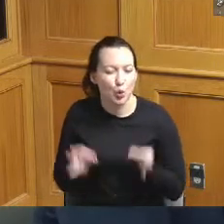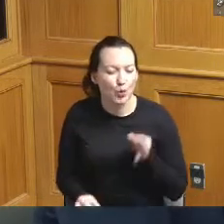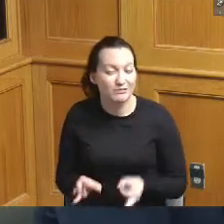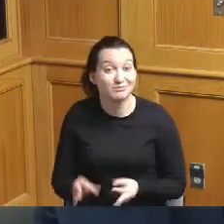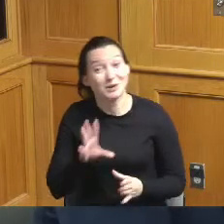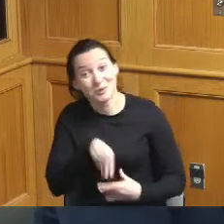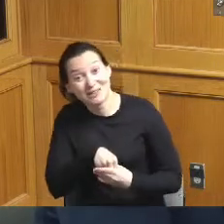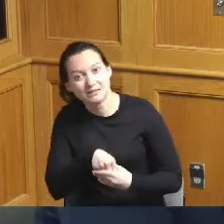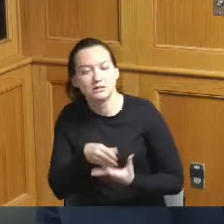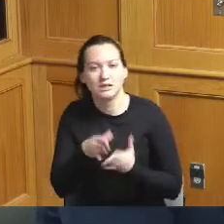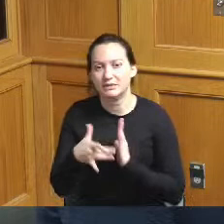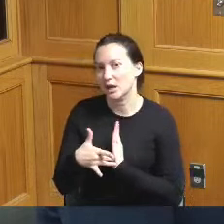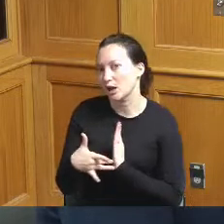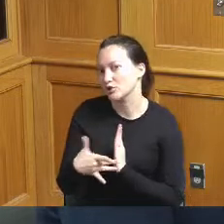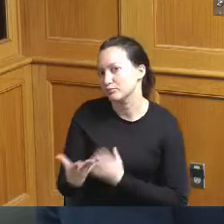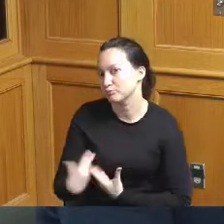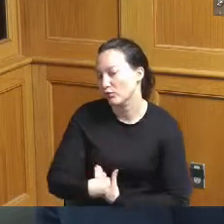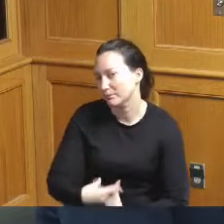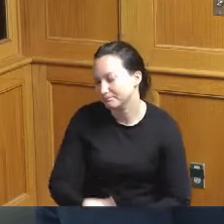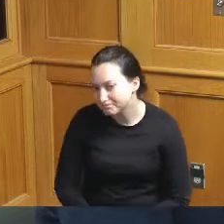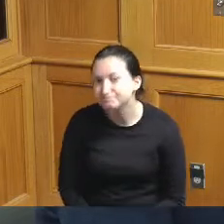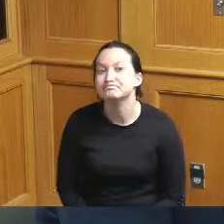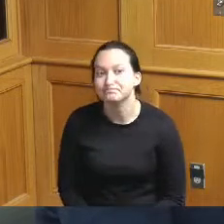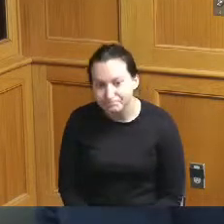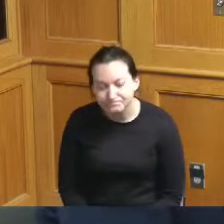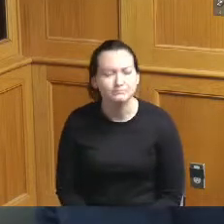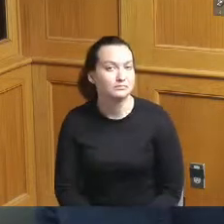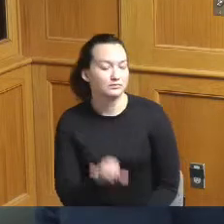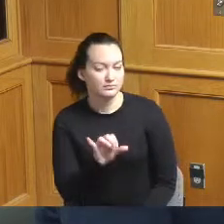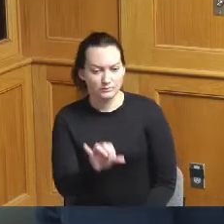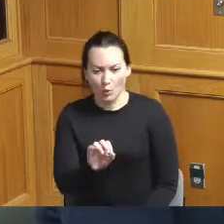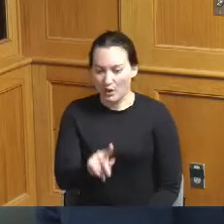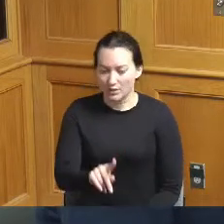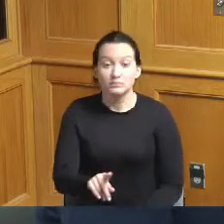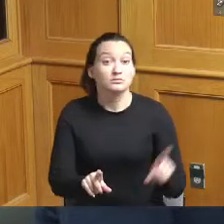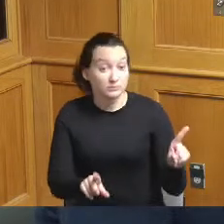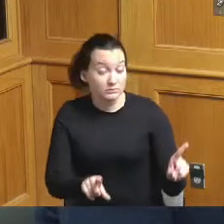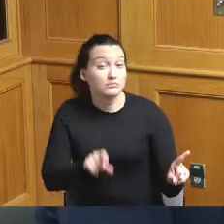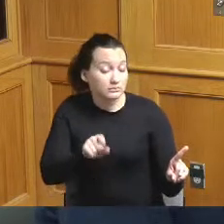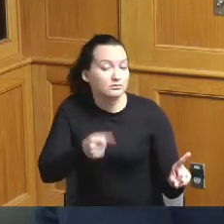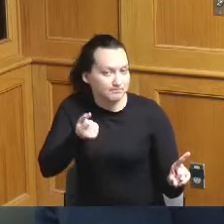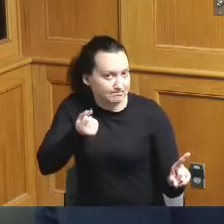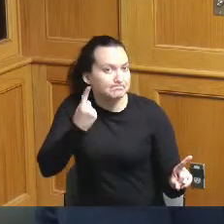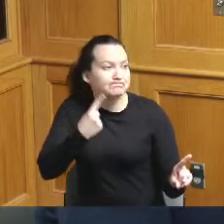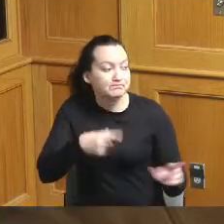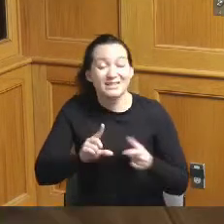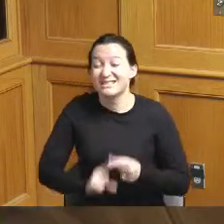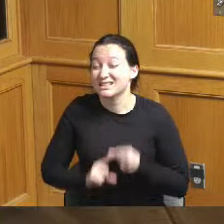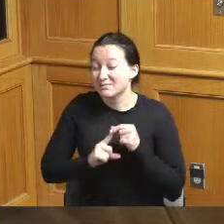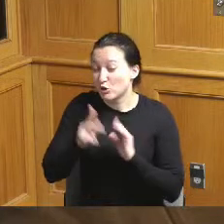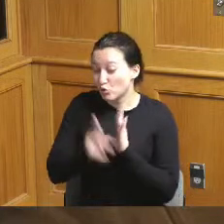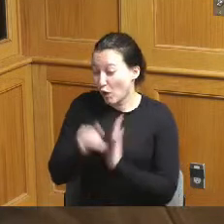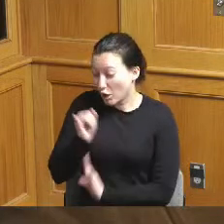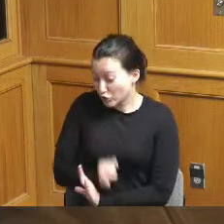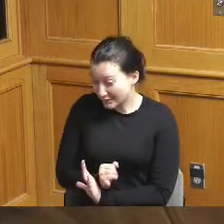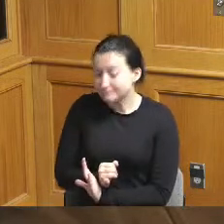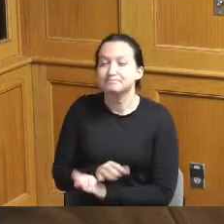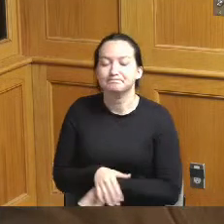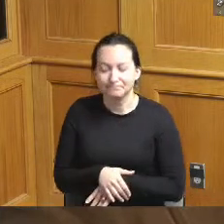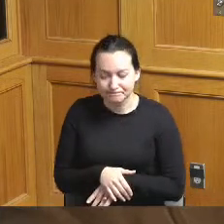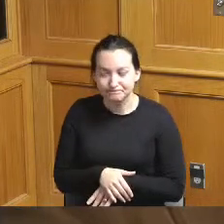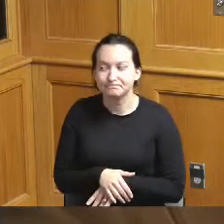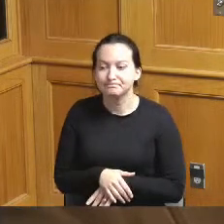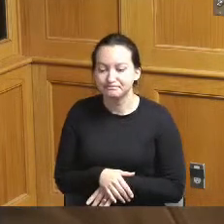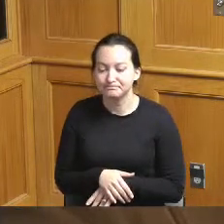limited to some technology improvements okay so and and I do note that the special projects the